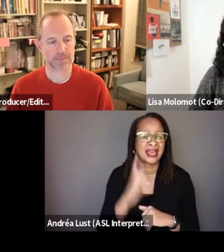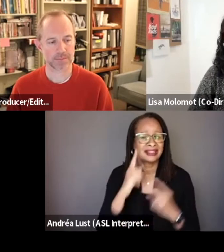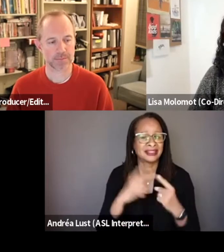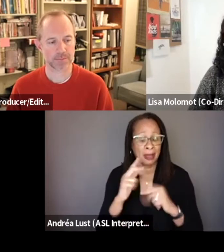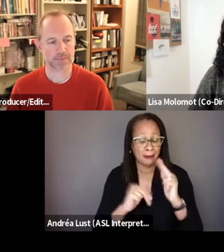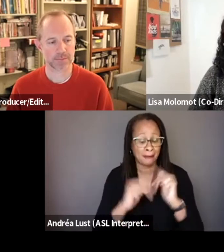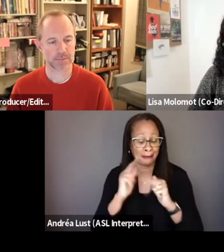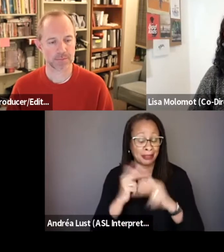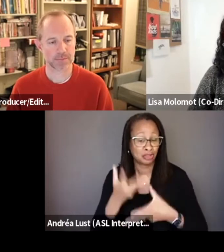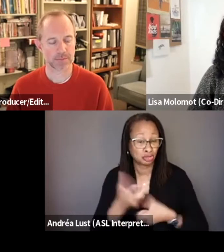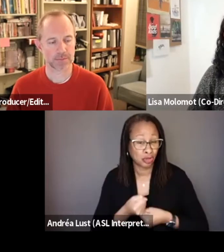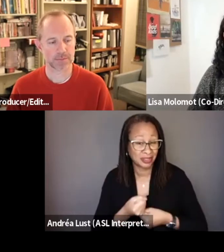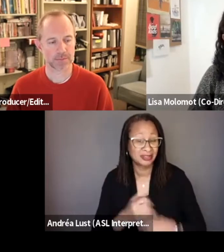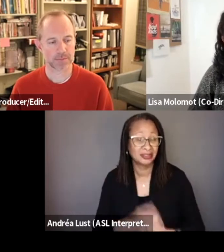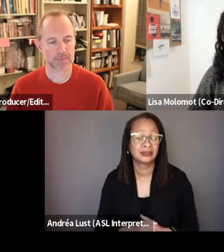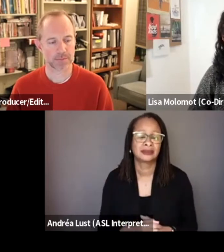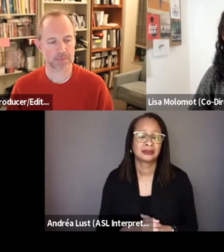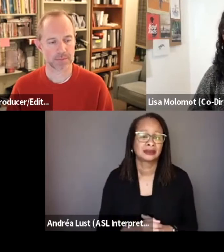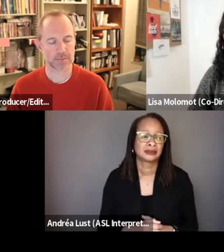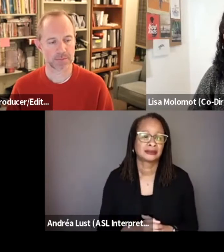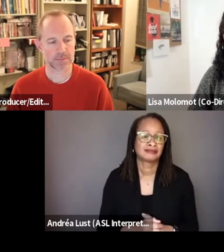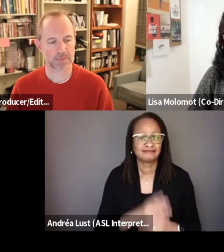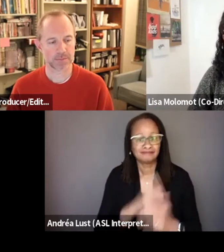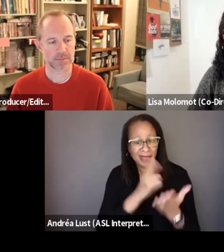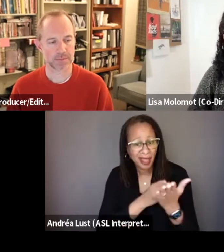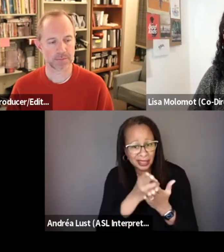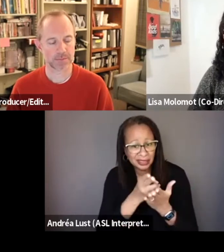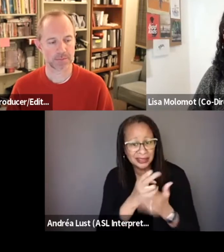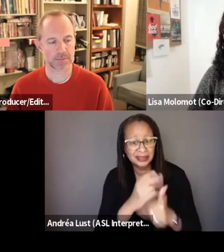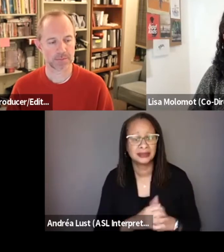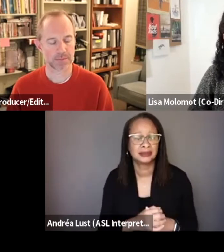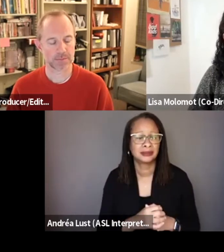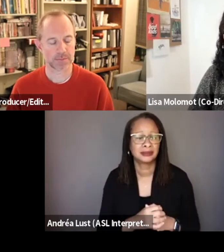and honesty about, you know,